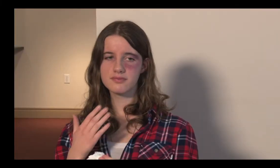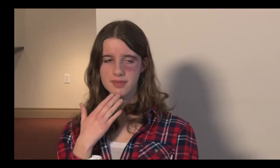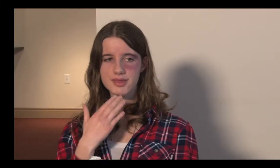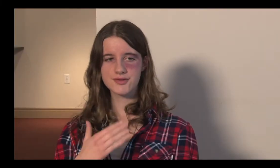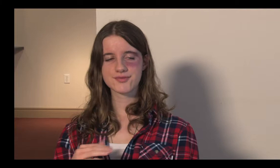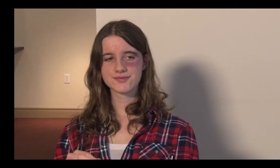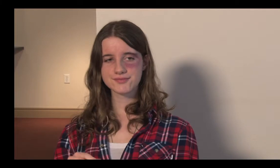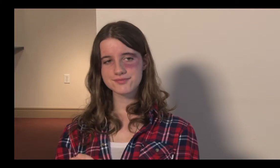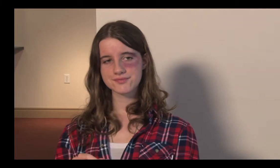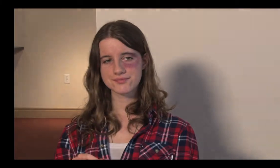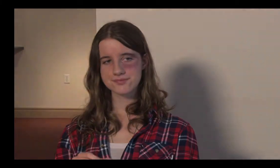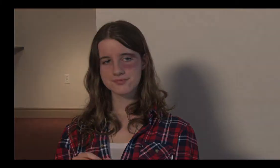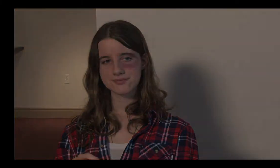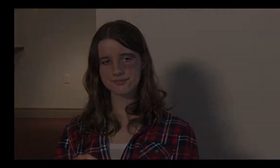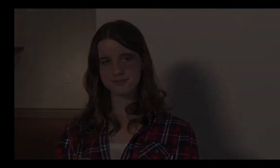Deena: Thank you.